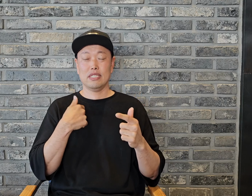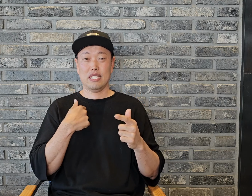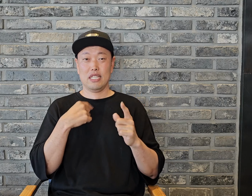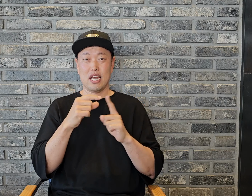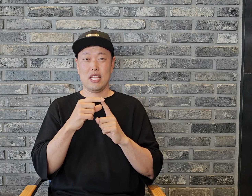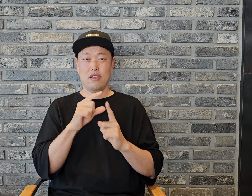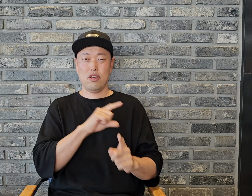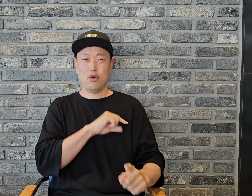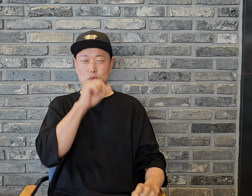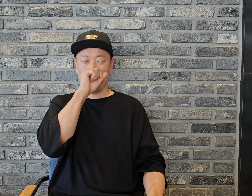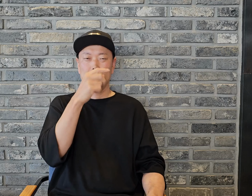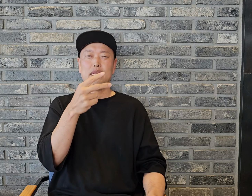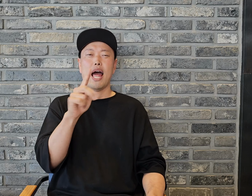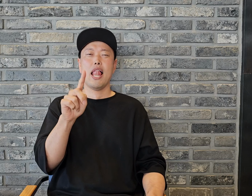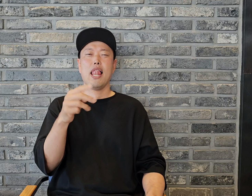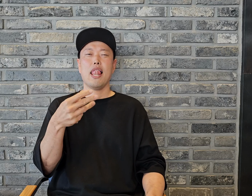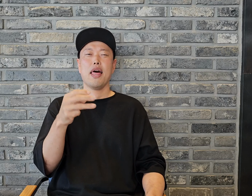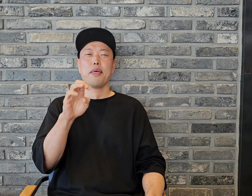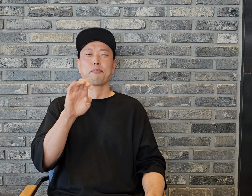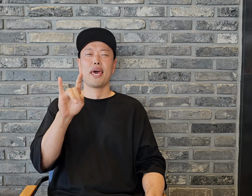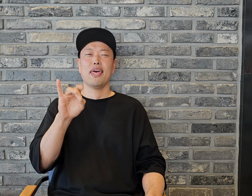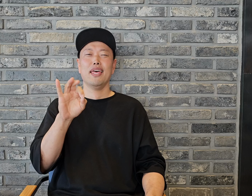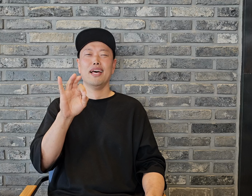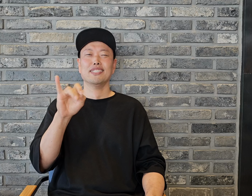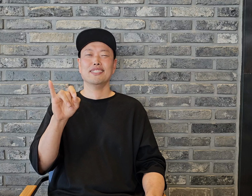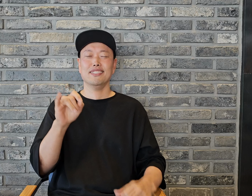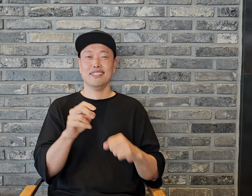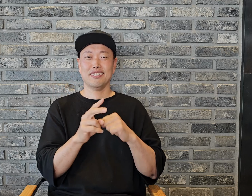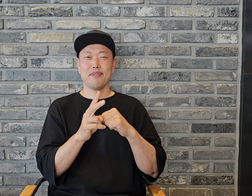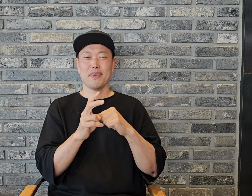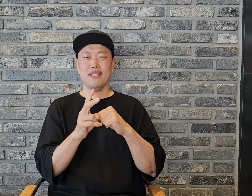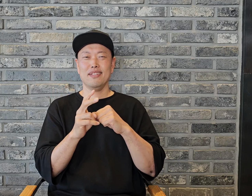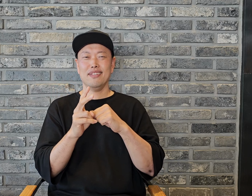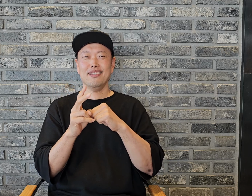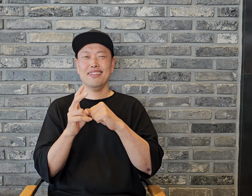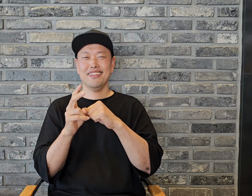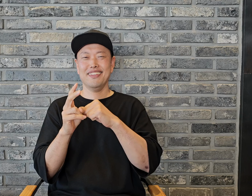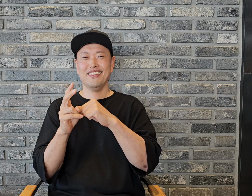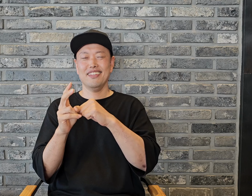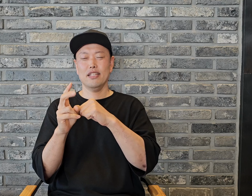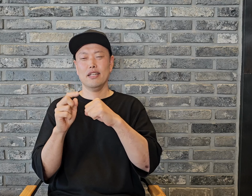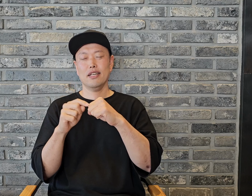I thought about my favorite word, snail.